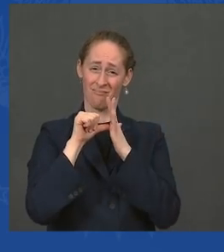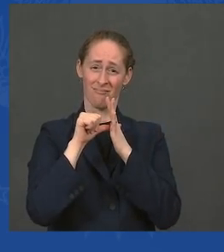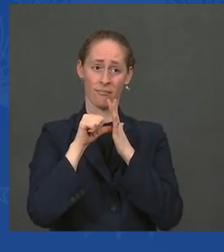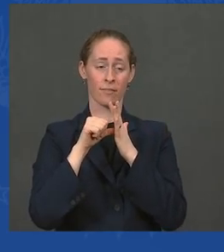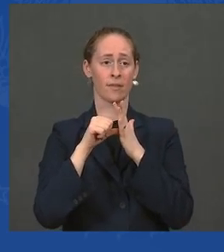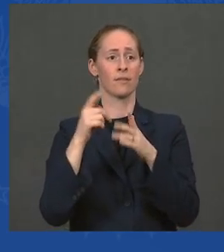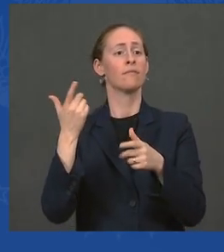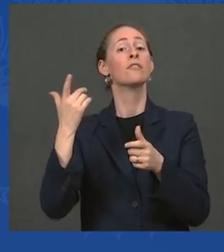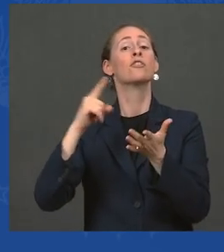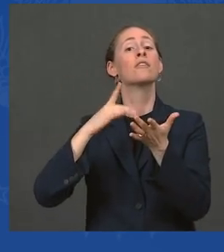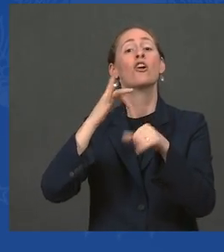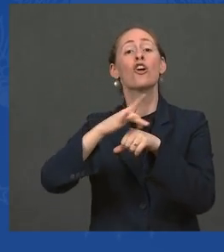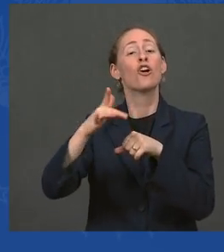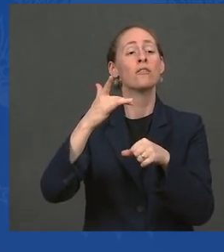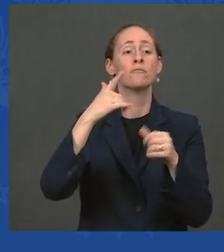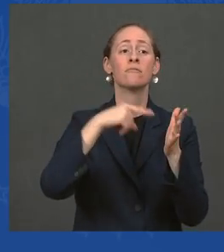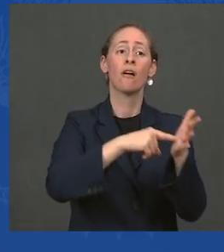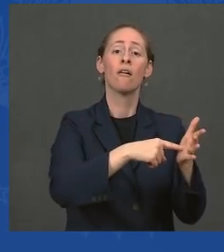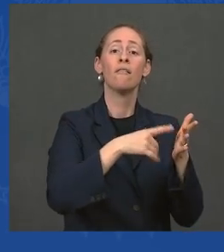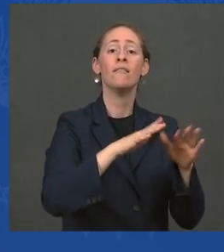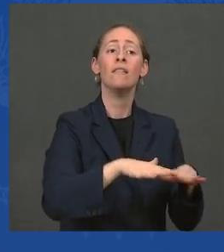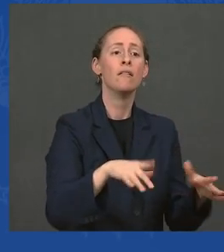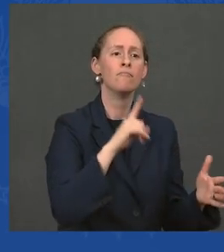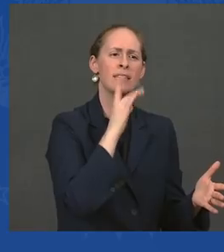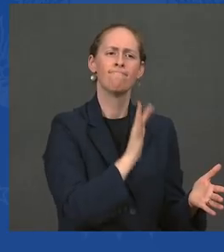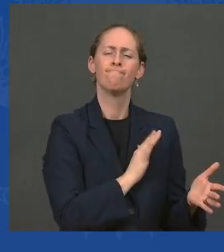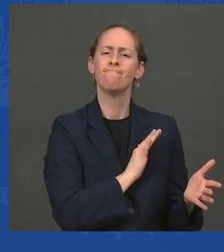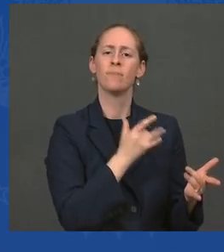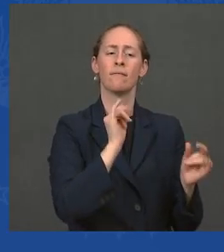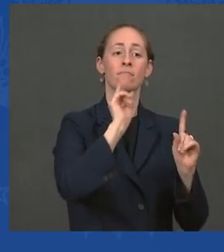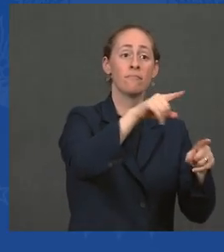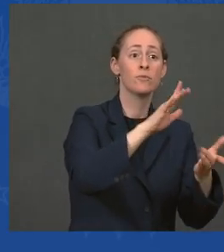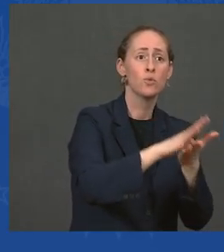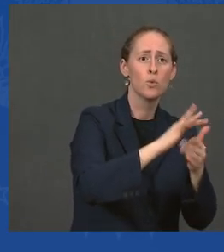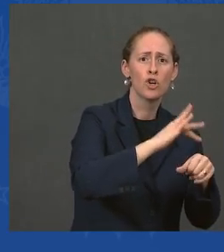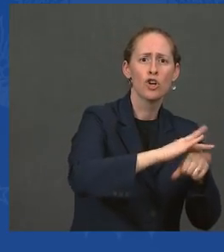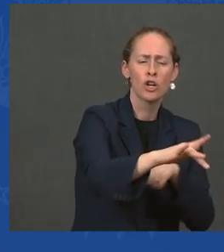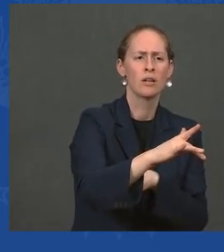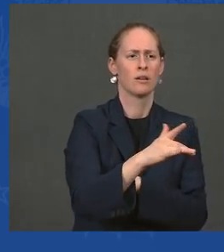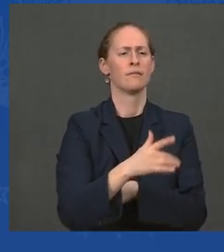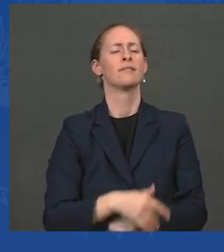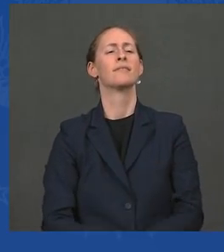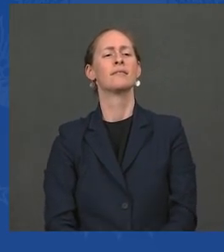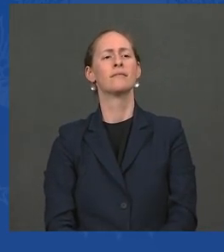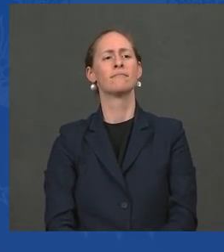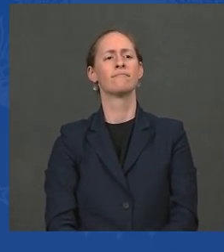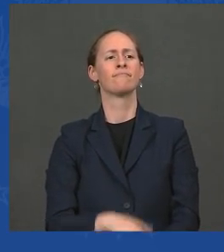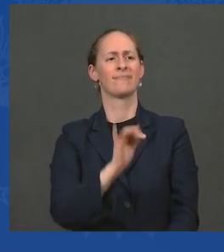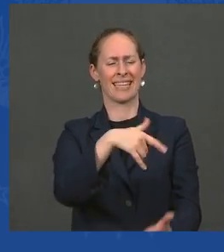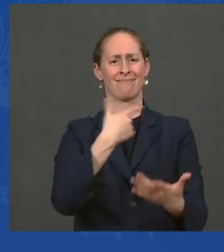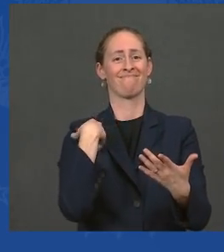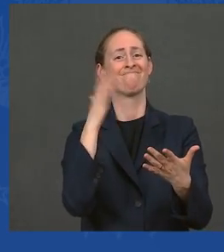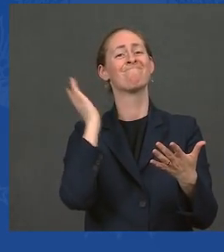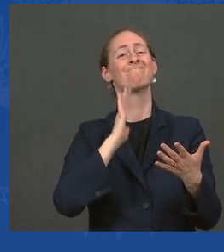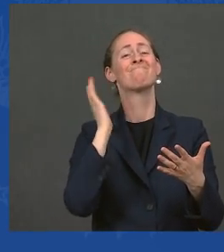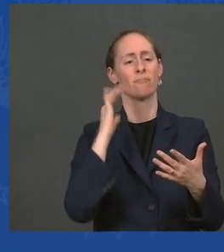when it comes to percentage of our young people who have attained any sort of post-high school degree. Rank 12th in the world.